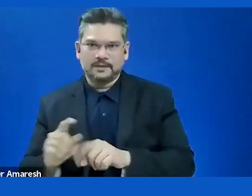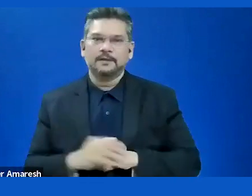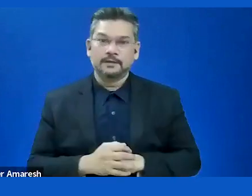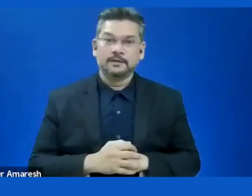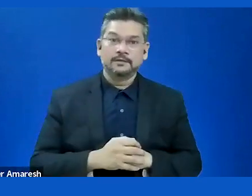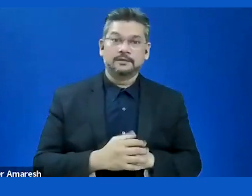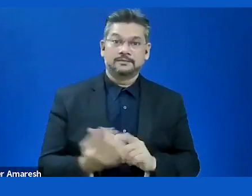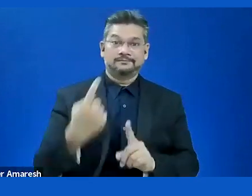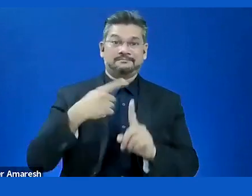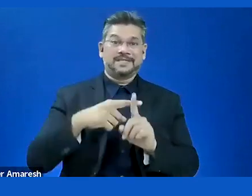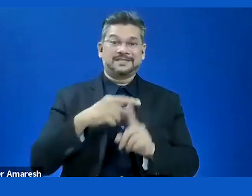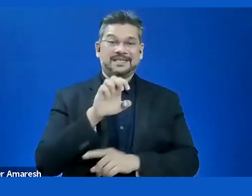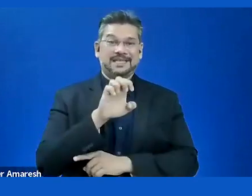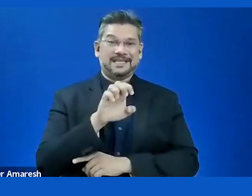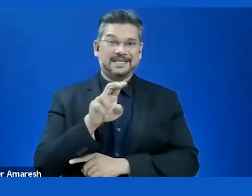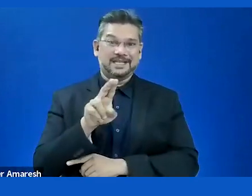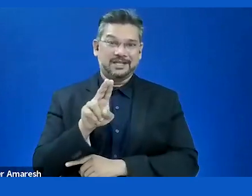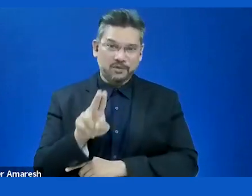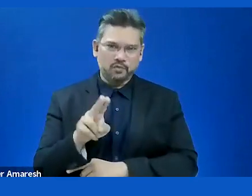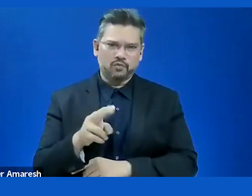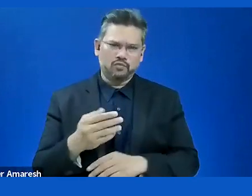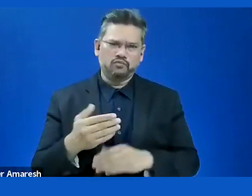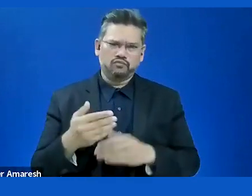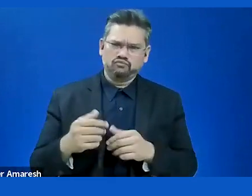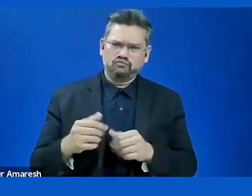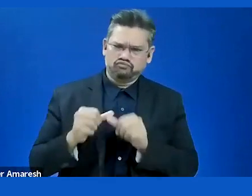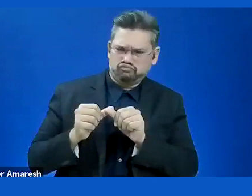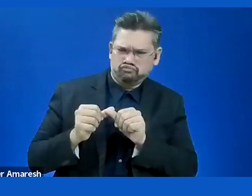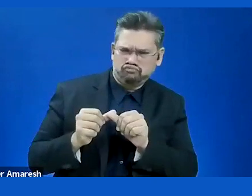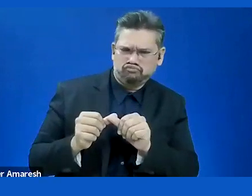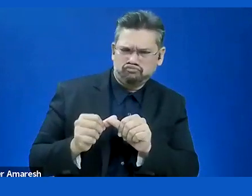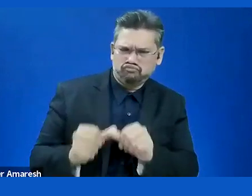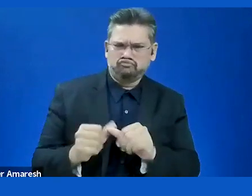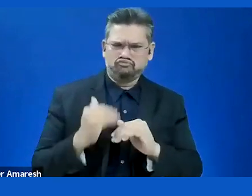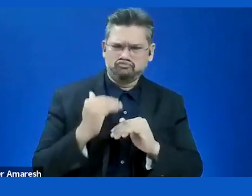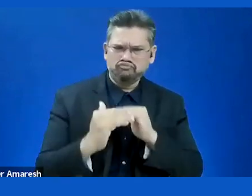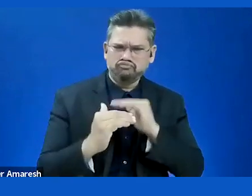and development in this area. And it includes exploring the potential of artificial intelligence